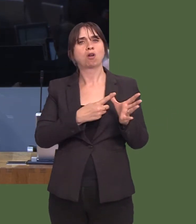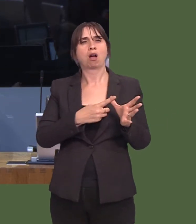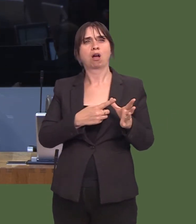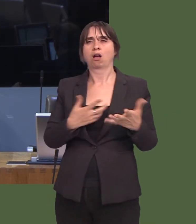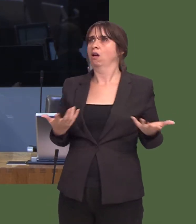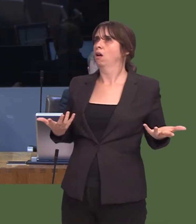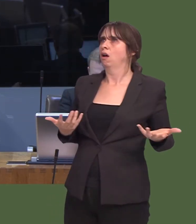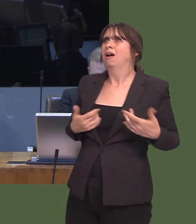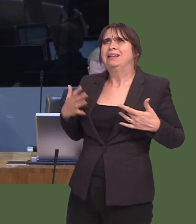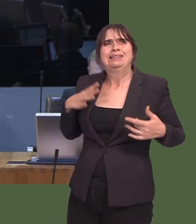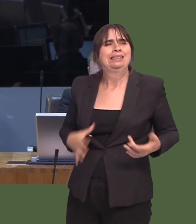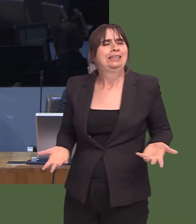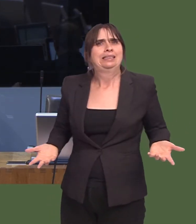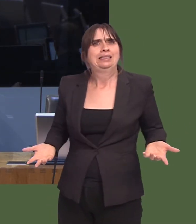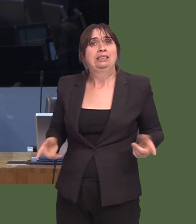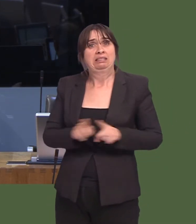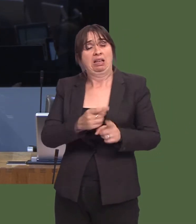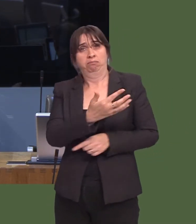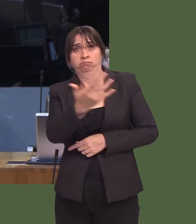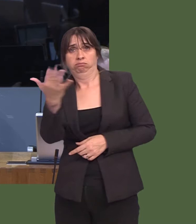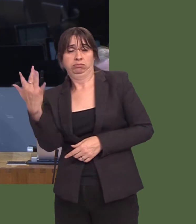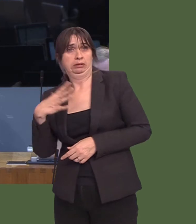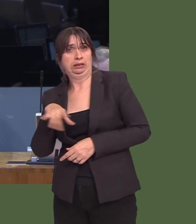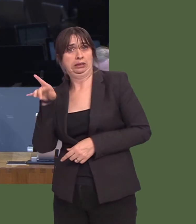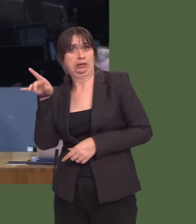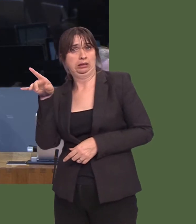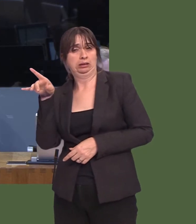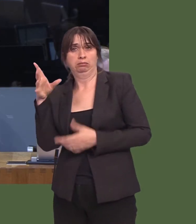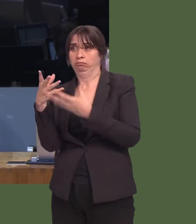And does the First Minister also agree that, in terms of awareness, we need to do far more